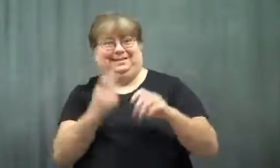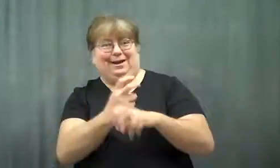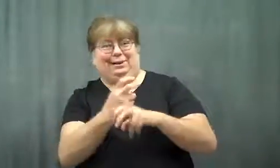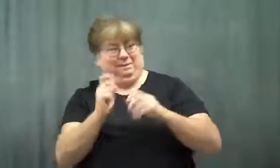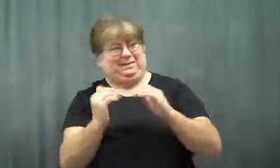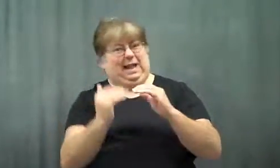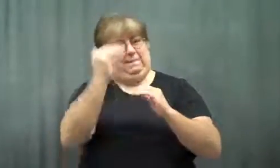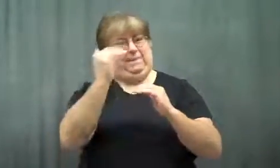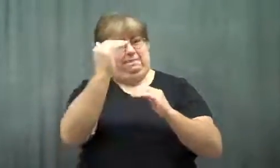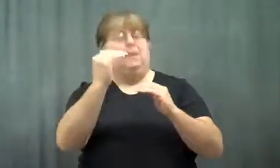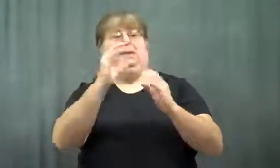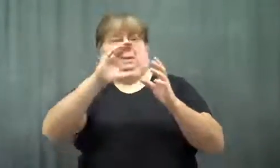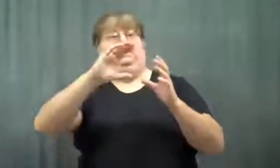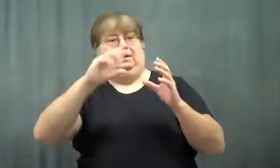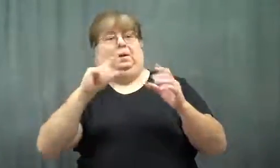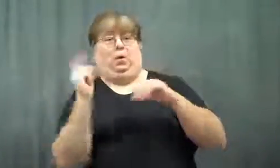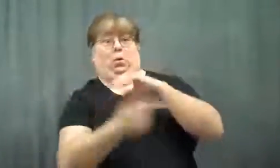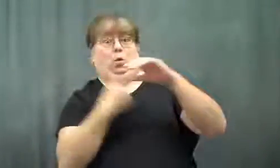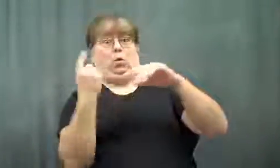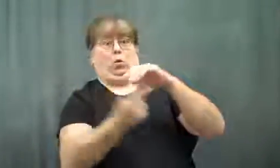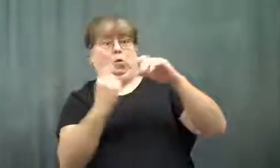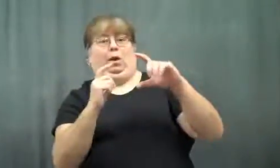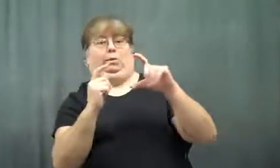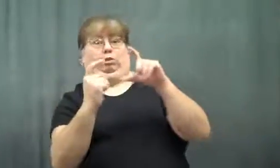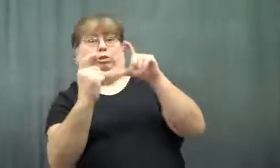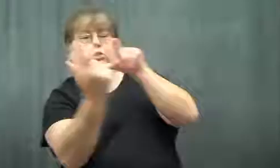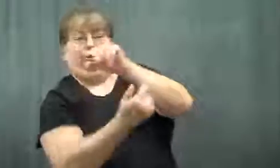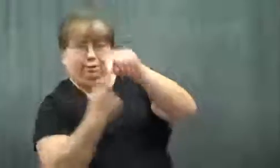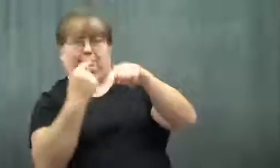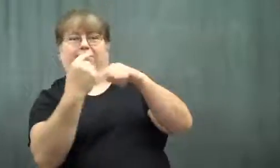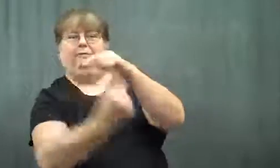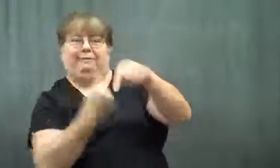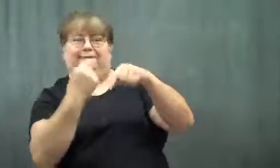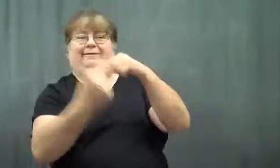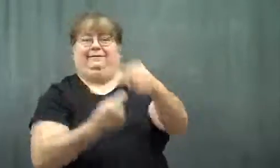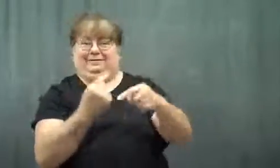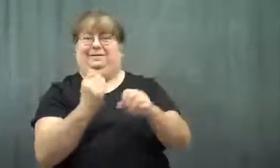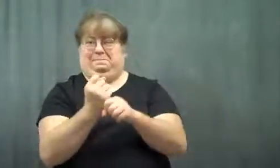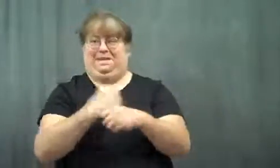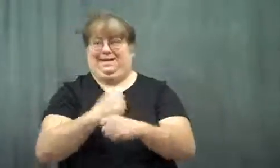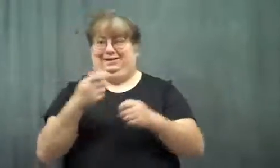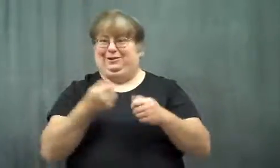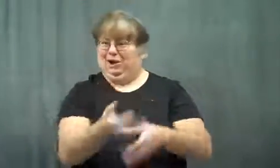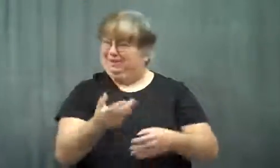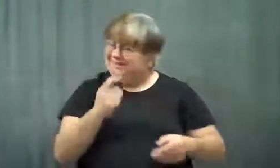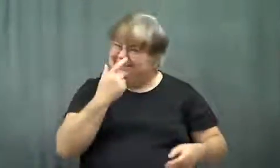It has to be above it for the pull to make it start spinning.